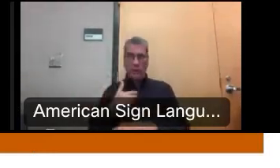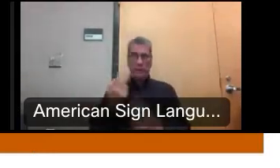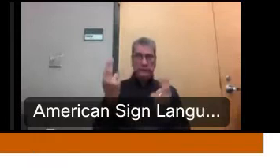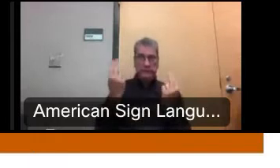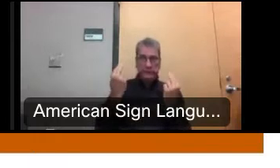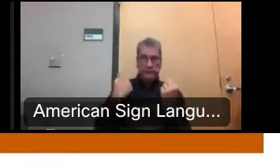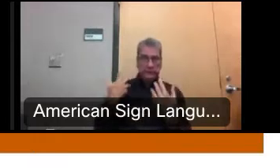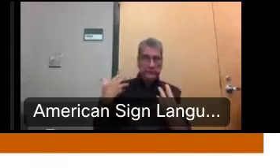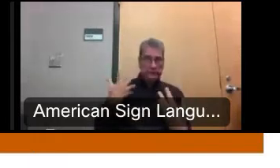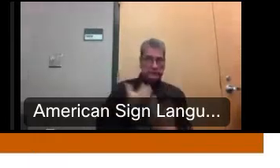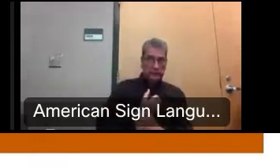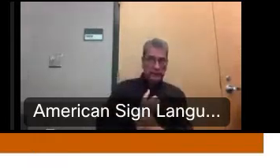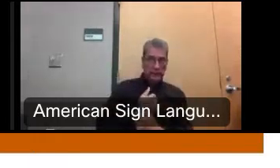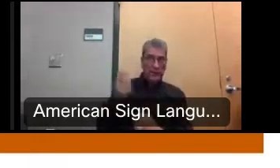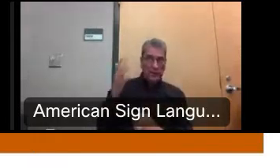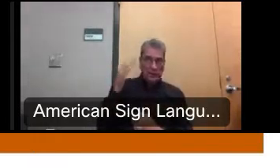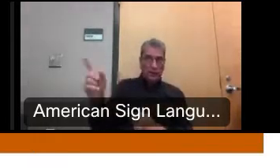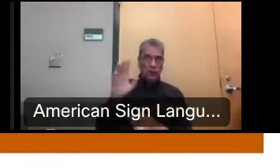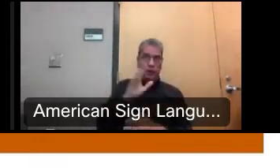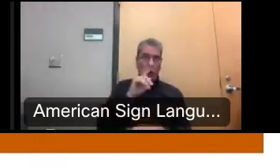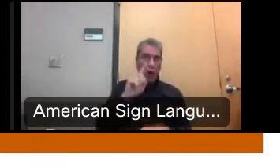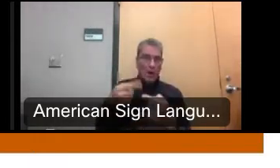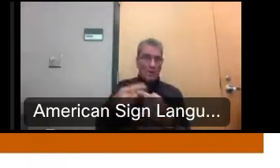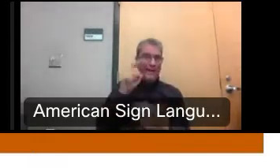like the 1st thing they want to talk about on day?